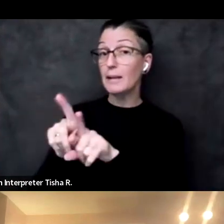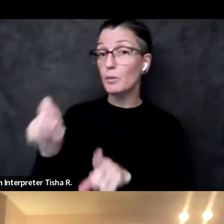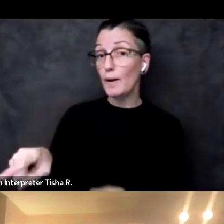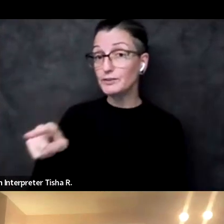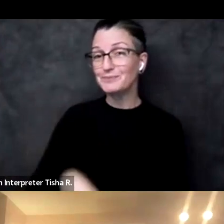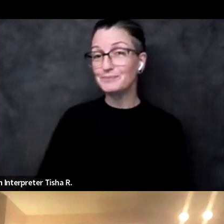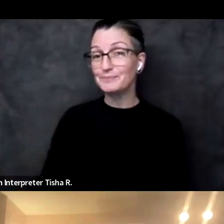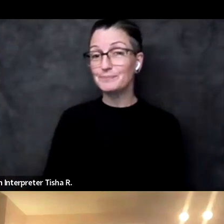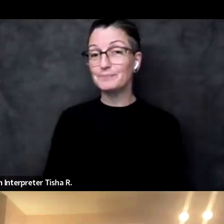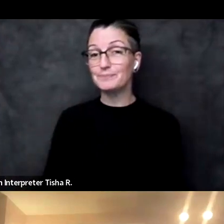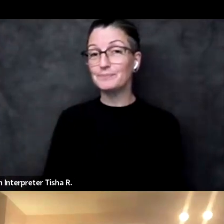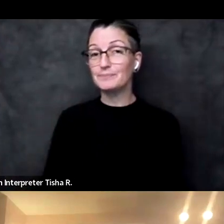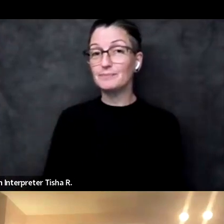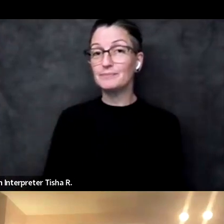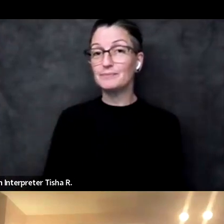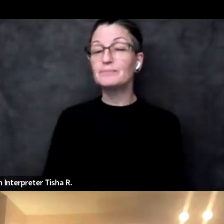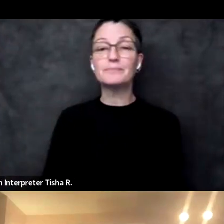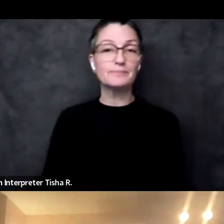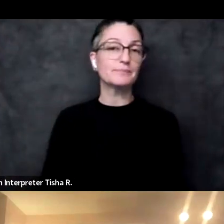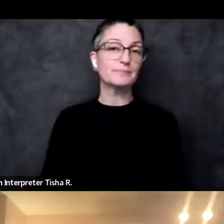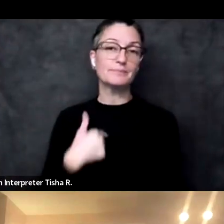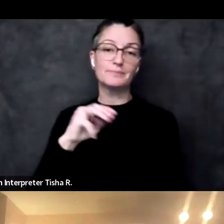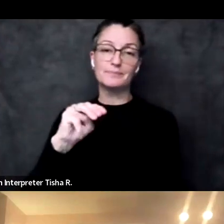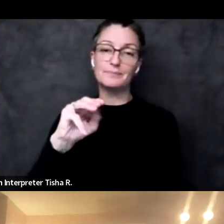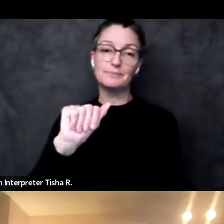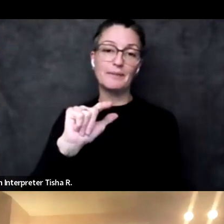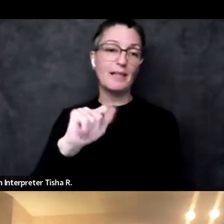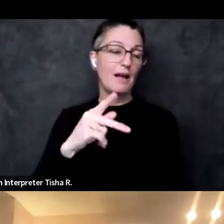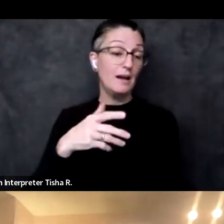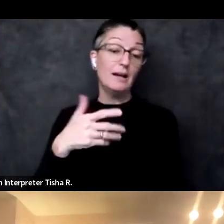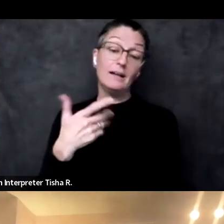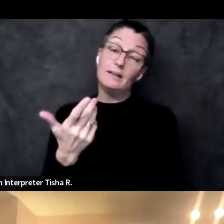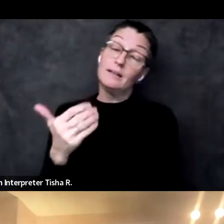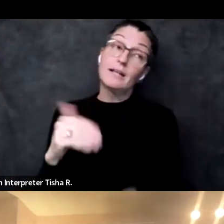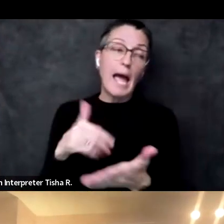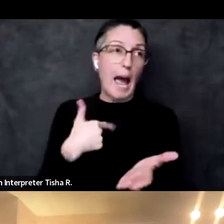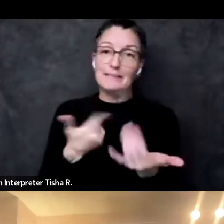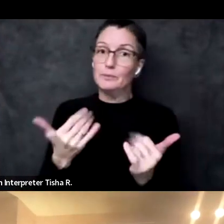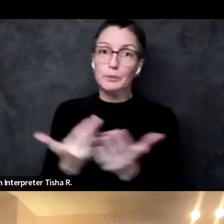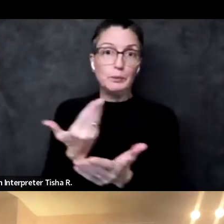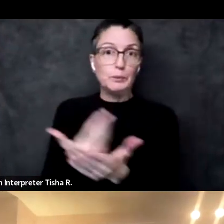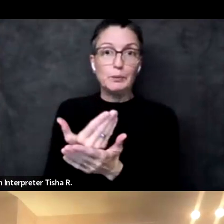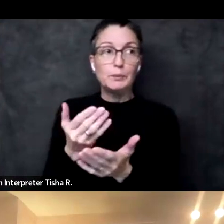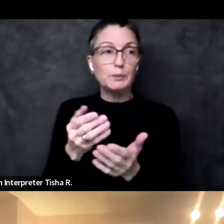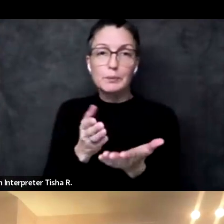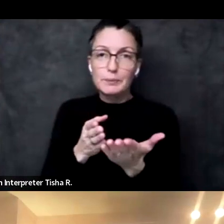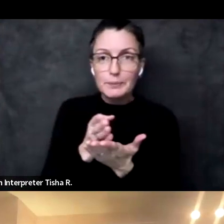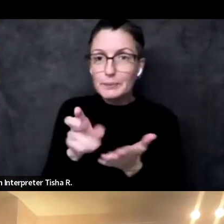Again, as, as a filmmaker, that's kind of in the beginning of my journey, I think, I think